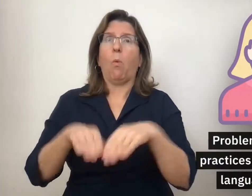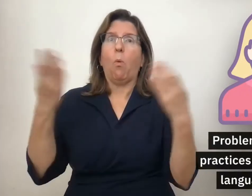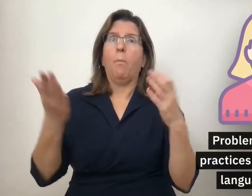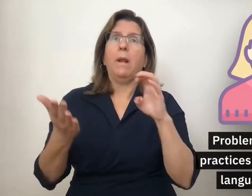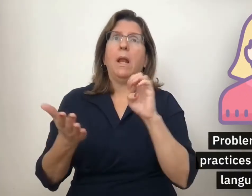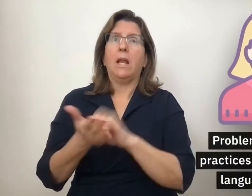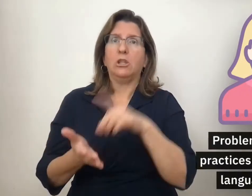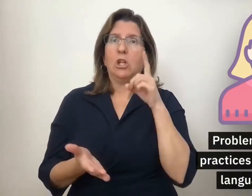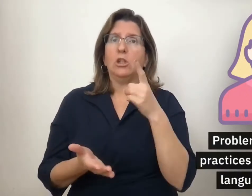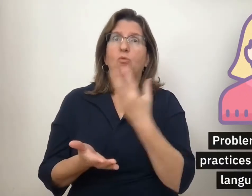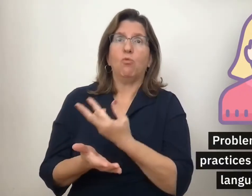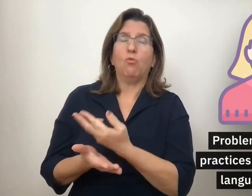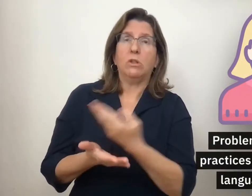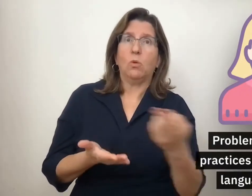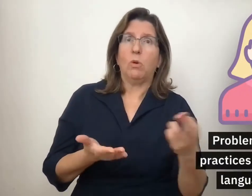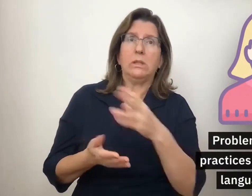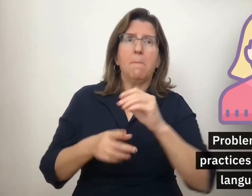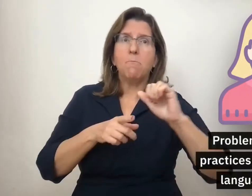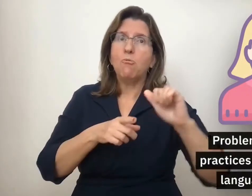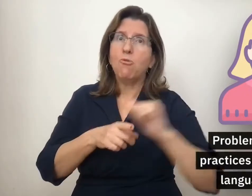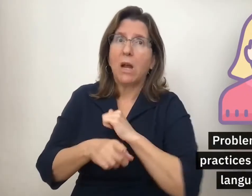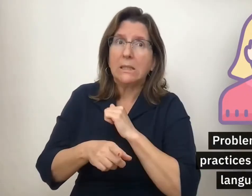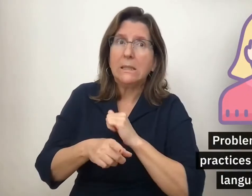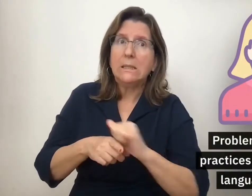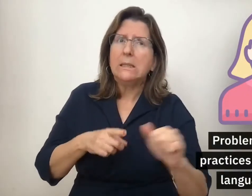open education resources and practices is that